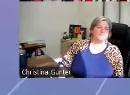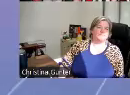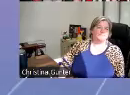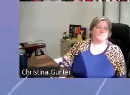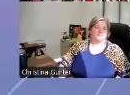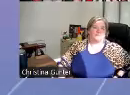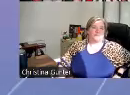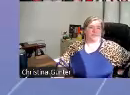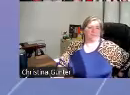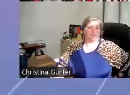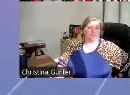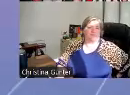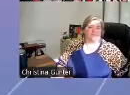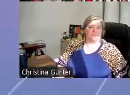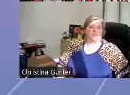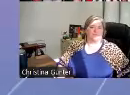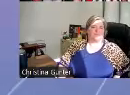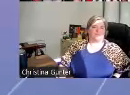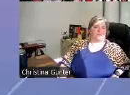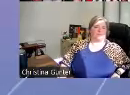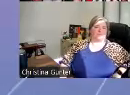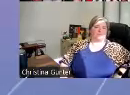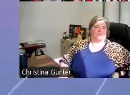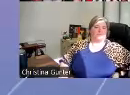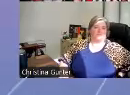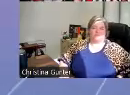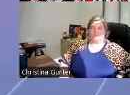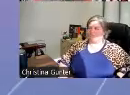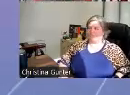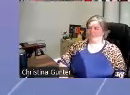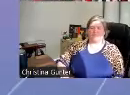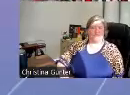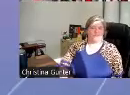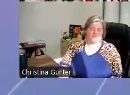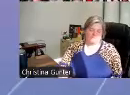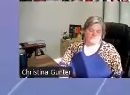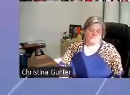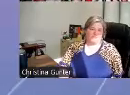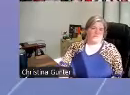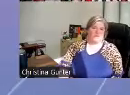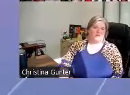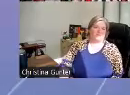could throw another one in there that's a big thing with Centers for Independent Living, and what we learned in the research ethics training